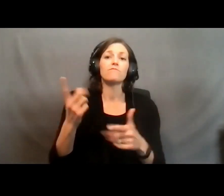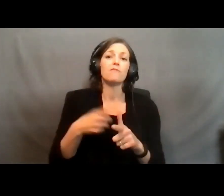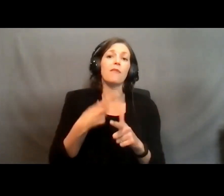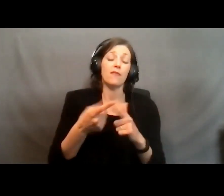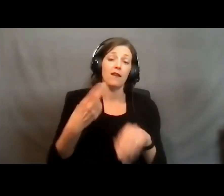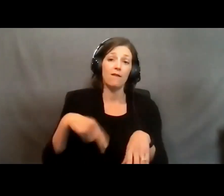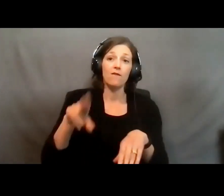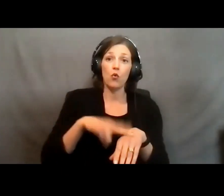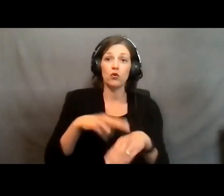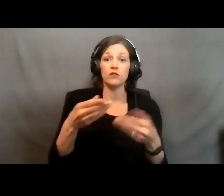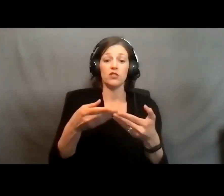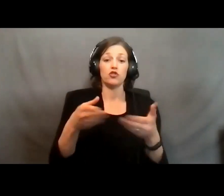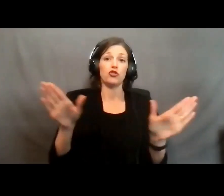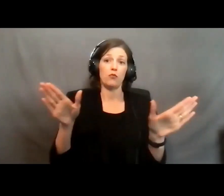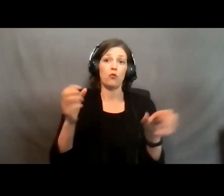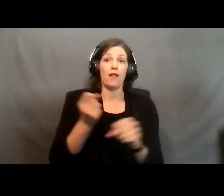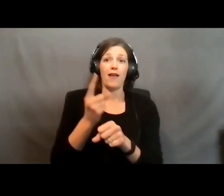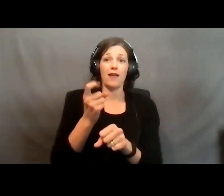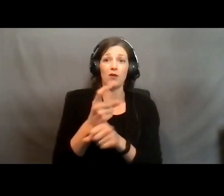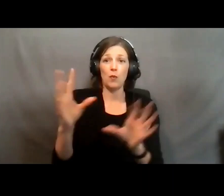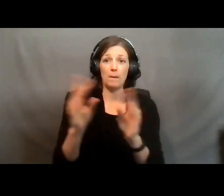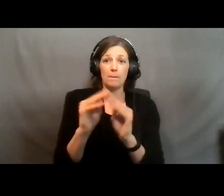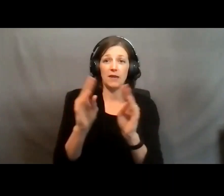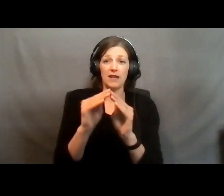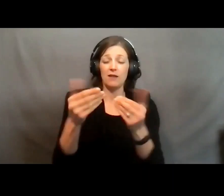general annual meeting 13:45:12 box. You try to